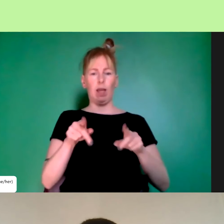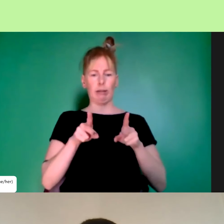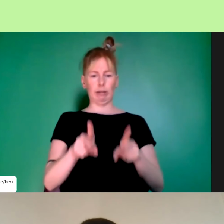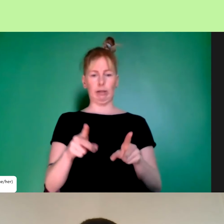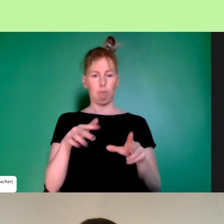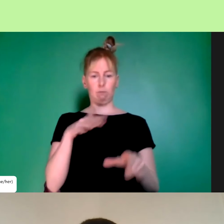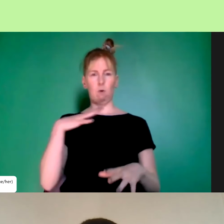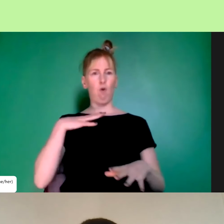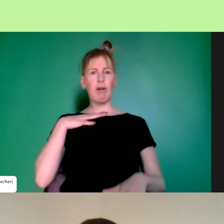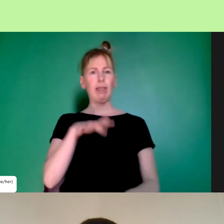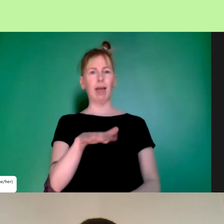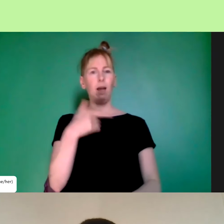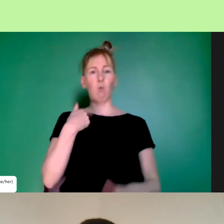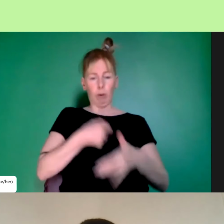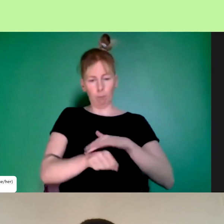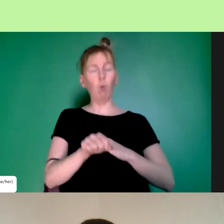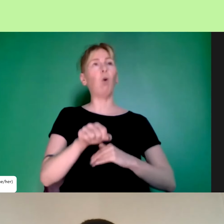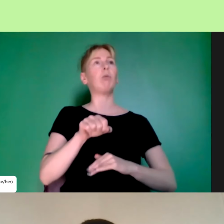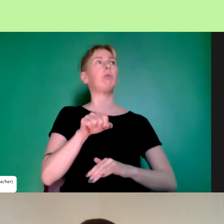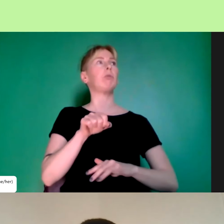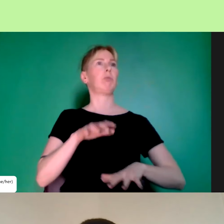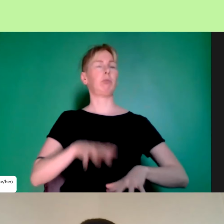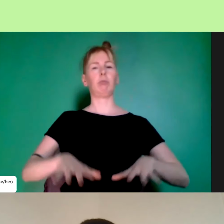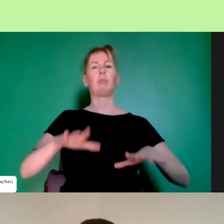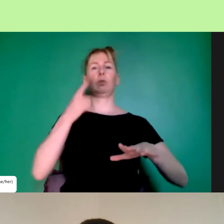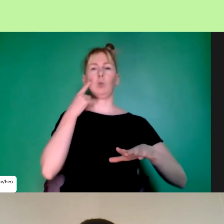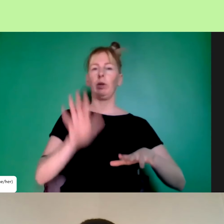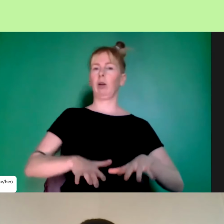And we come to be in their and then one day when we’re like “oh, no, this doesn't work.